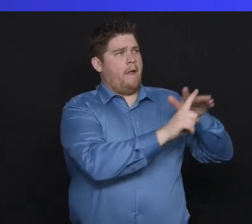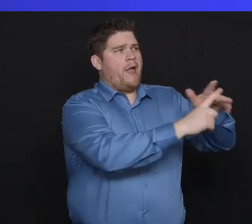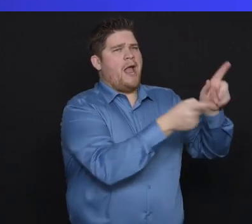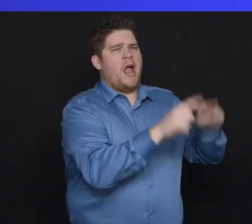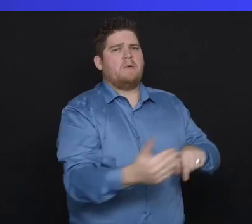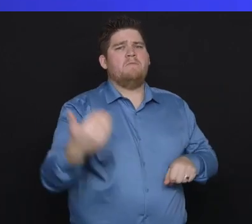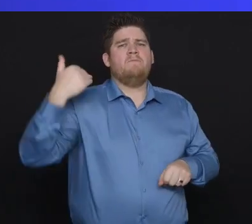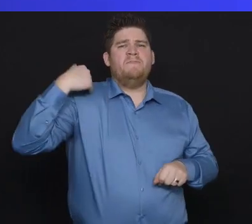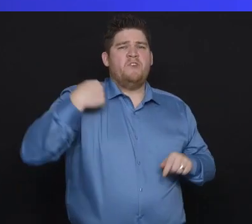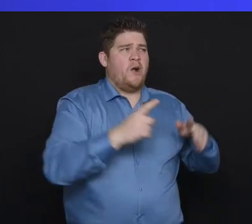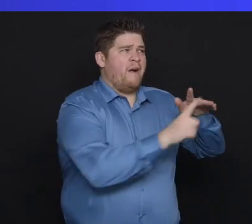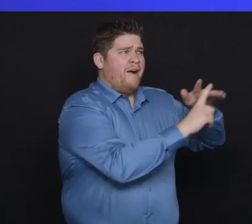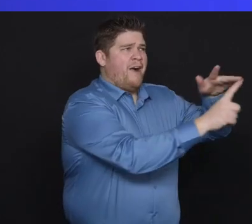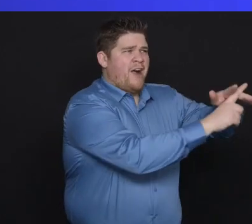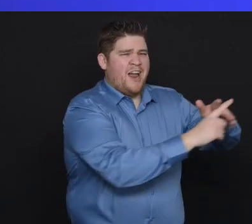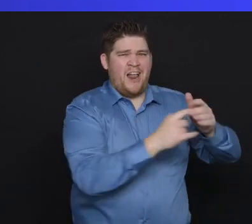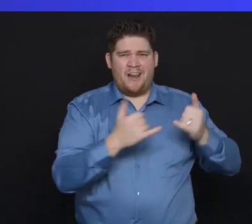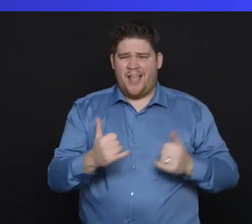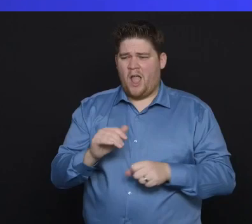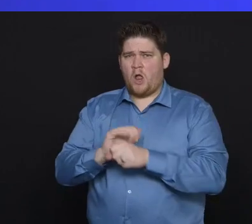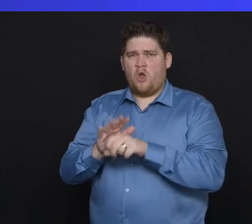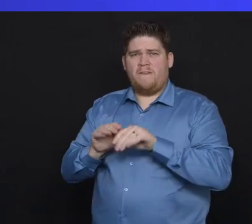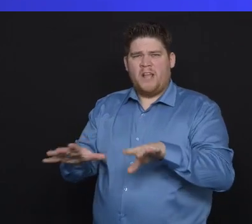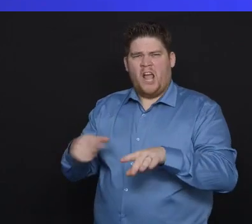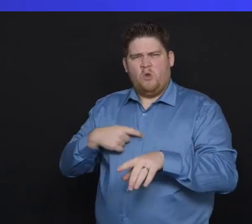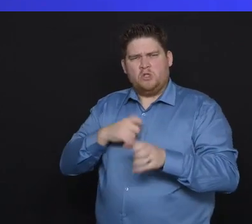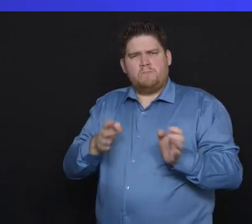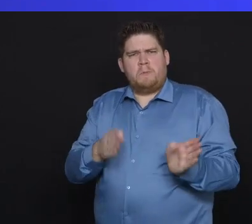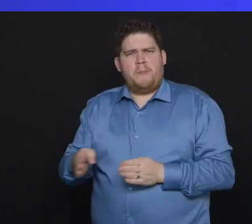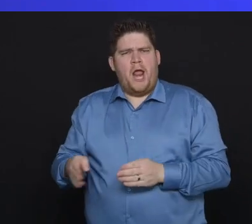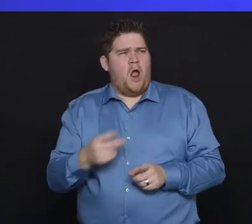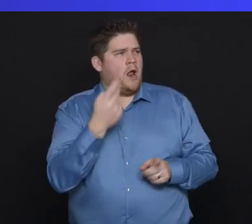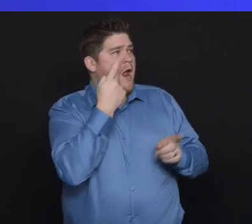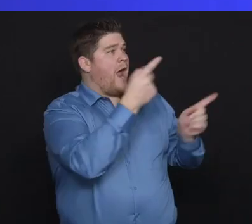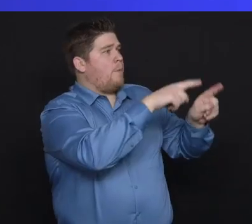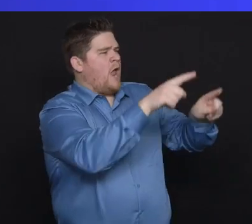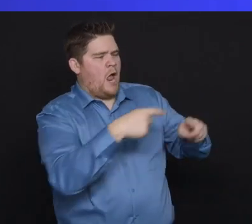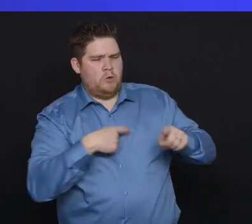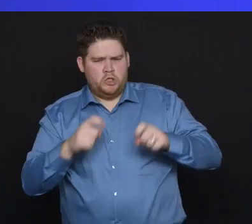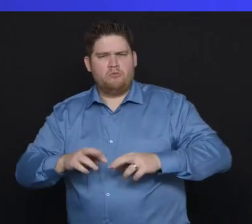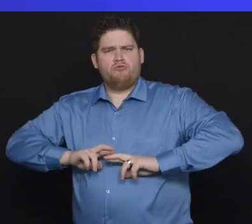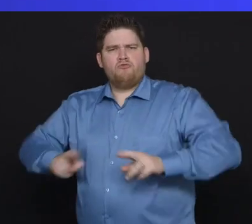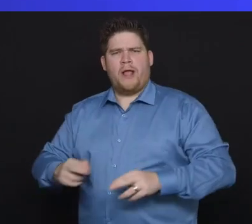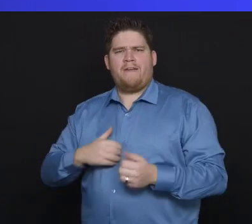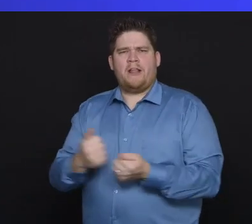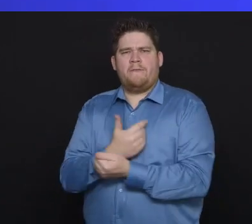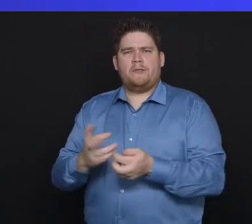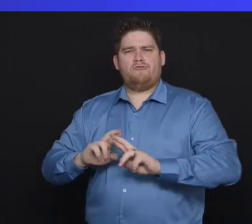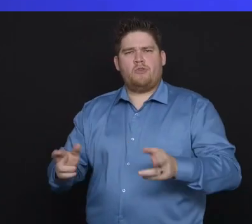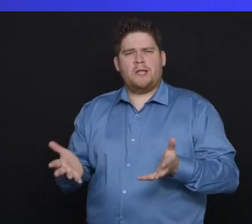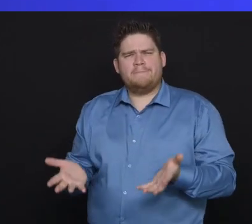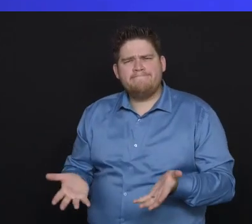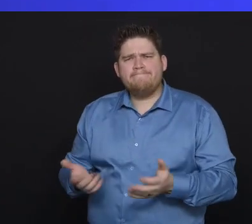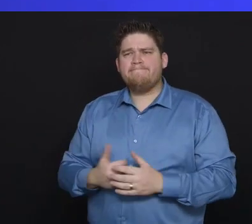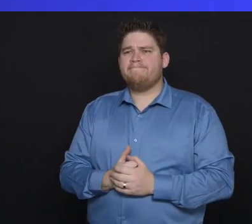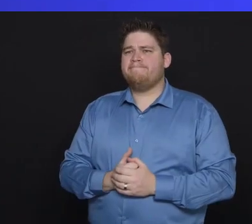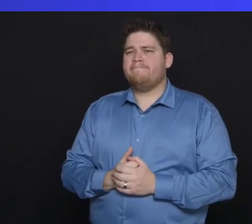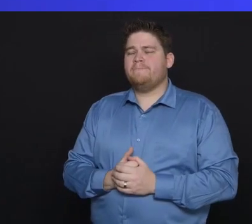public health perspective because this is something I spent a lot of time on in the last 30 years of my career. I